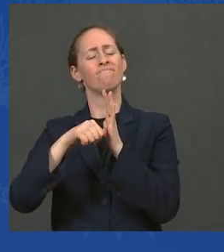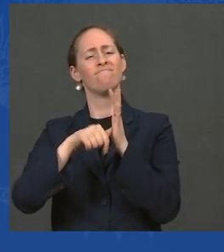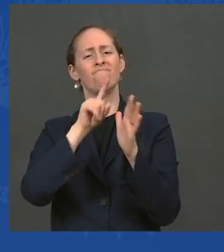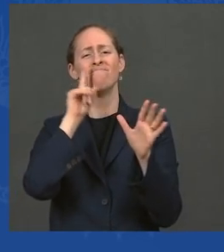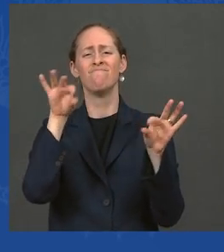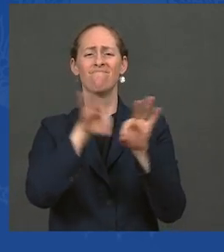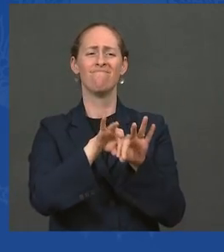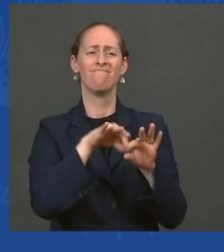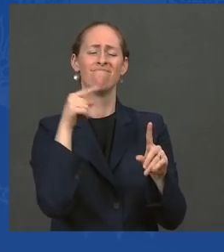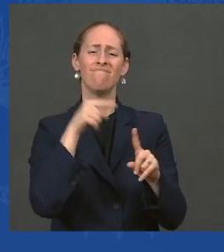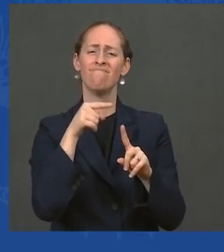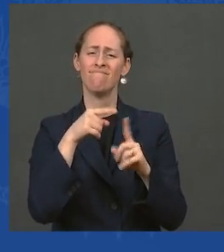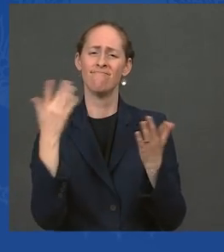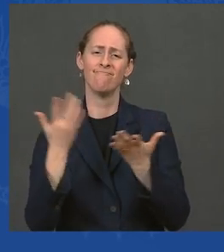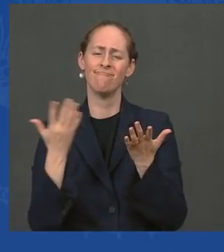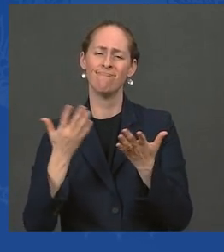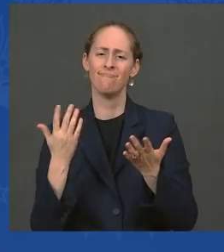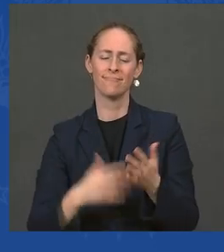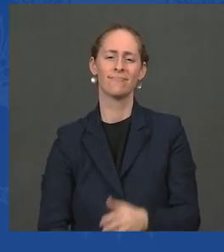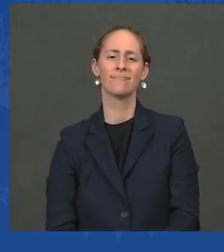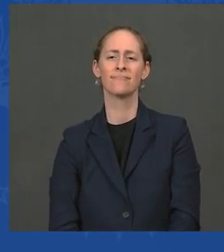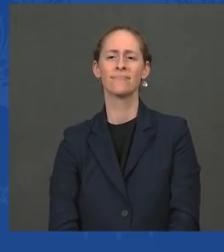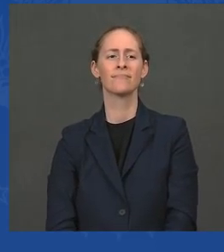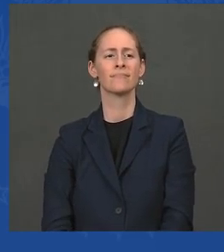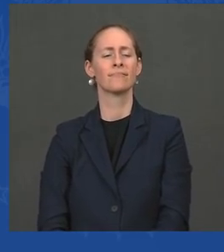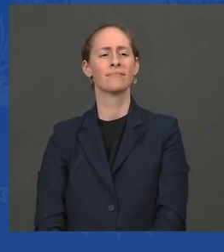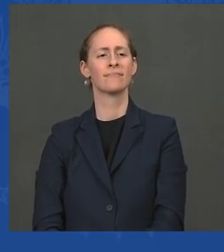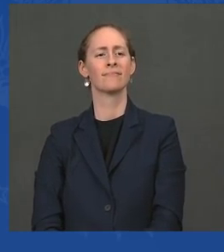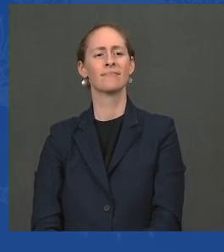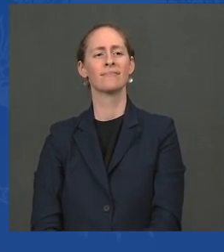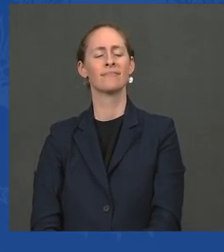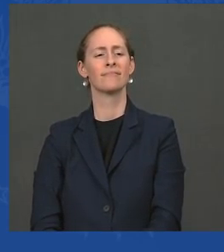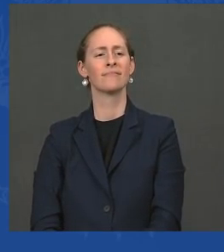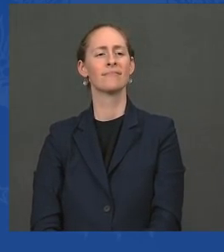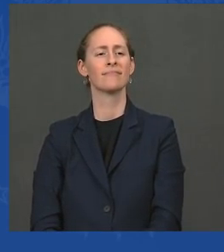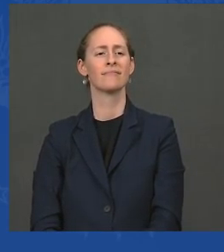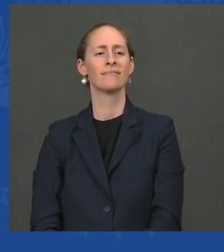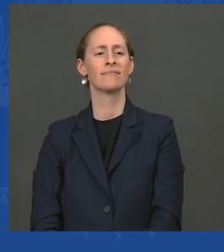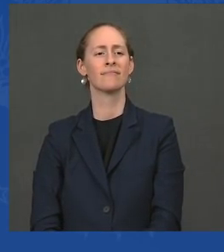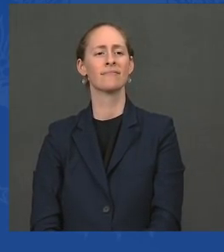Look, the fact is that, most of all, what it does is --